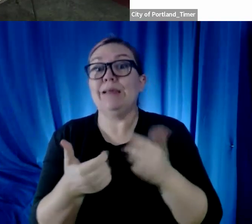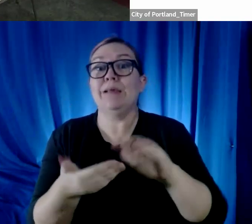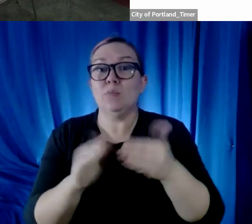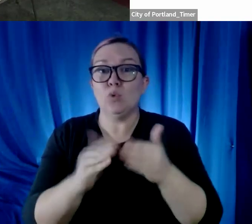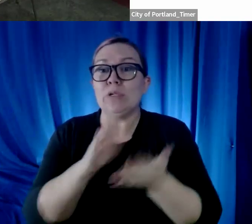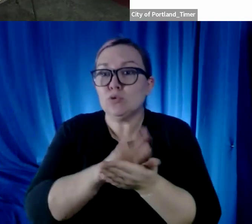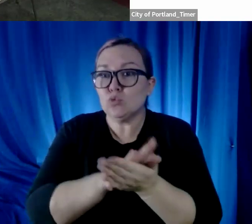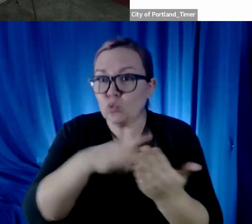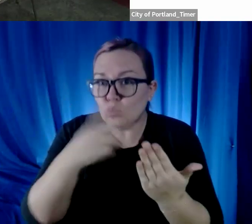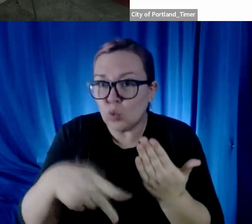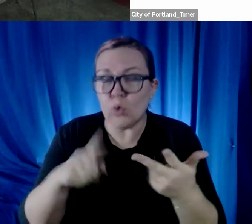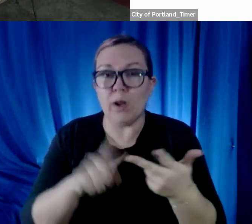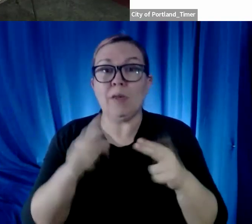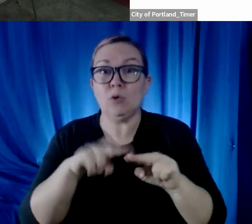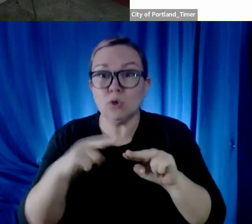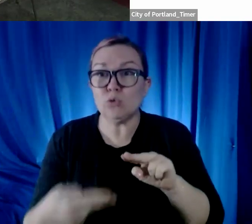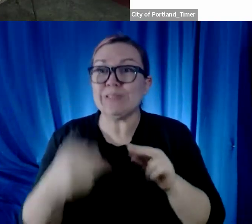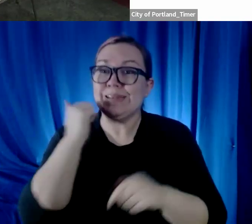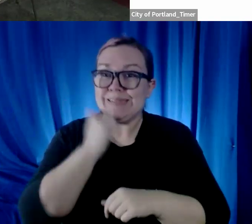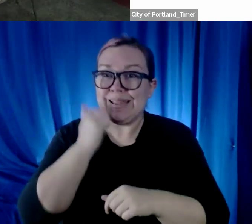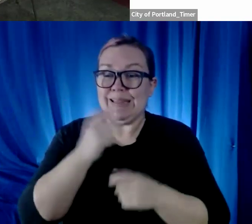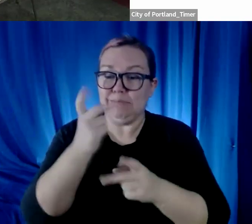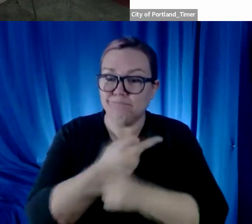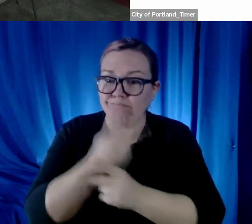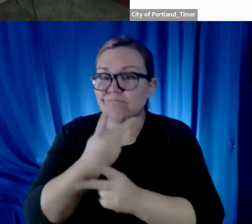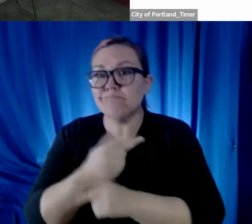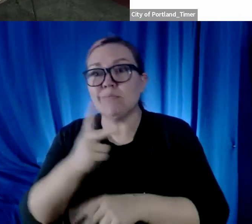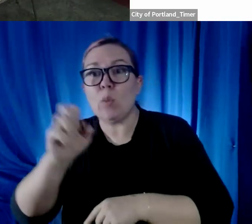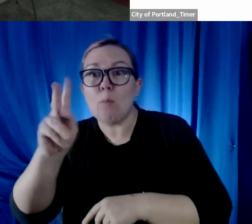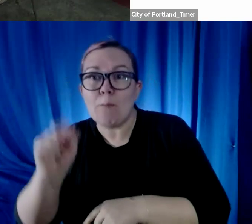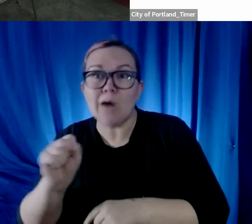It means reducing the daily maintenance and care of our parks, trail systems, and other facilities.